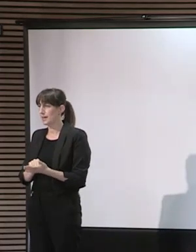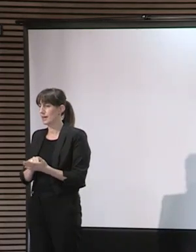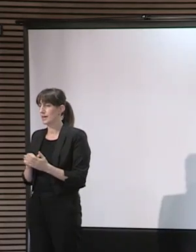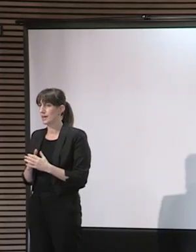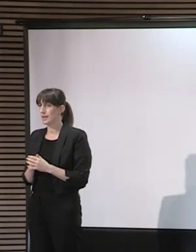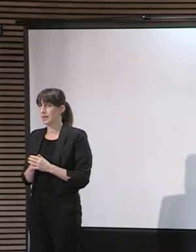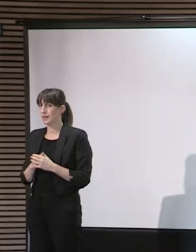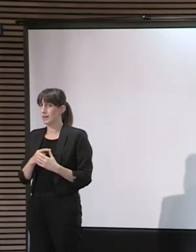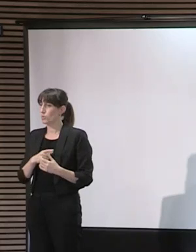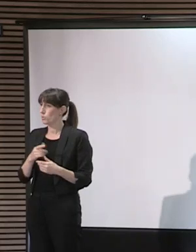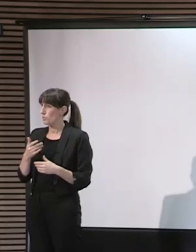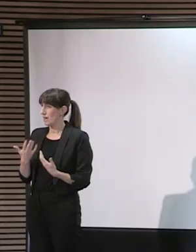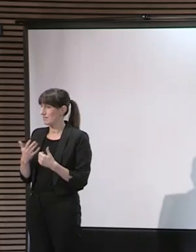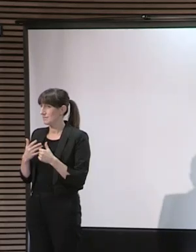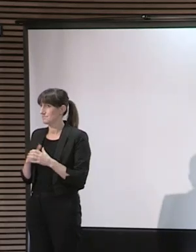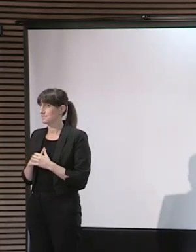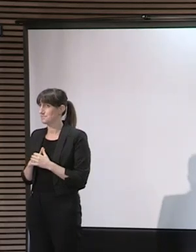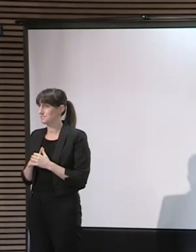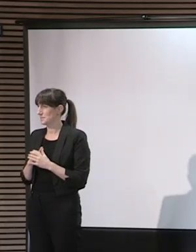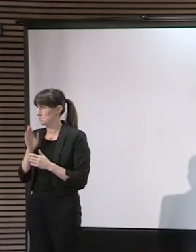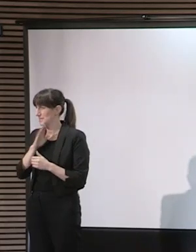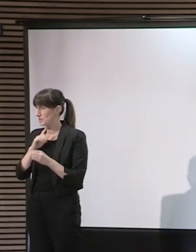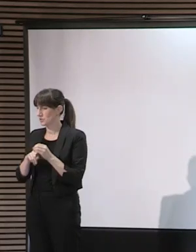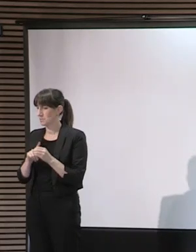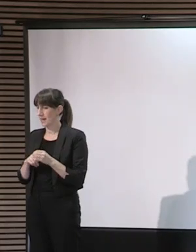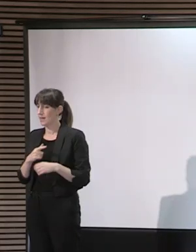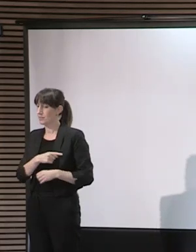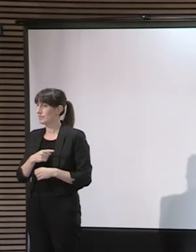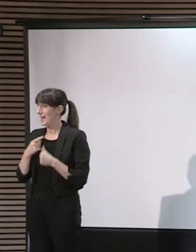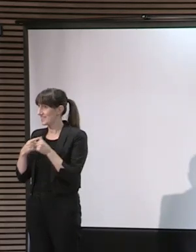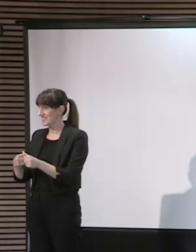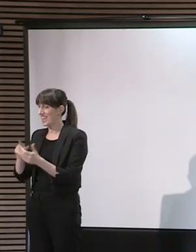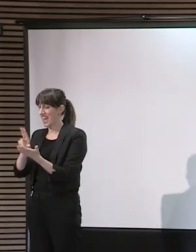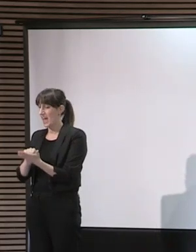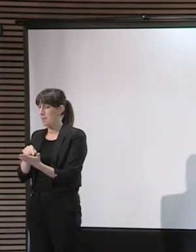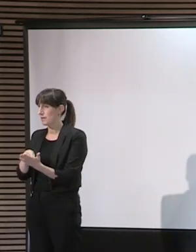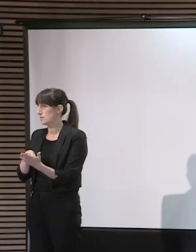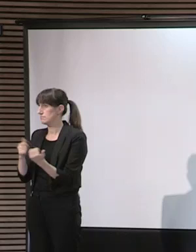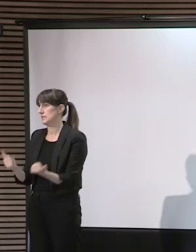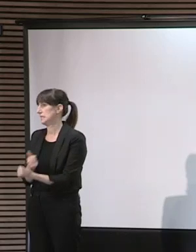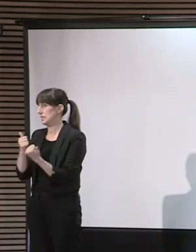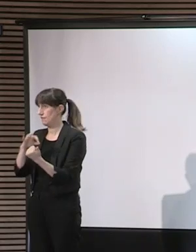doesn't have the functionality to replace the existing contact-tracing...? Again,